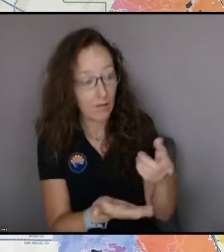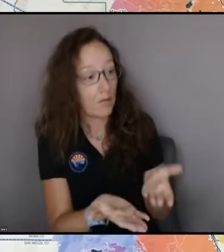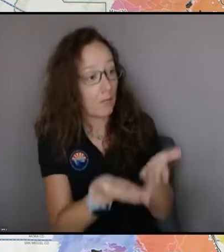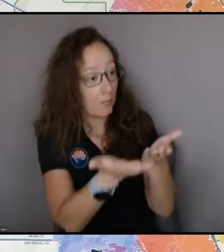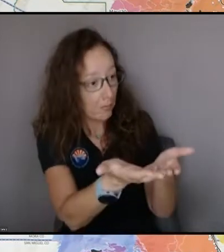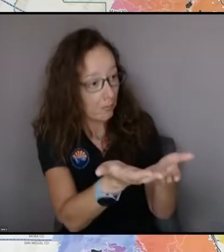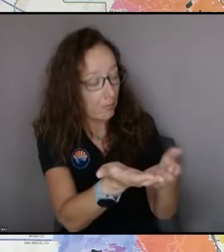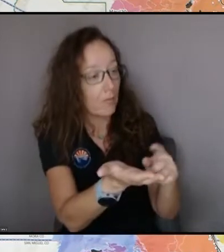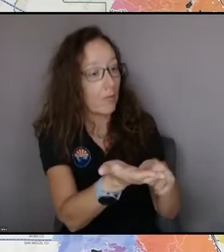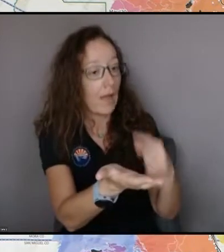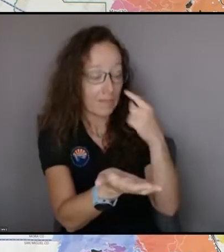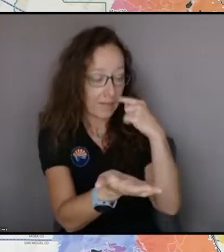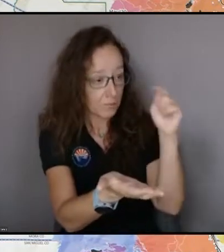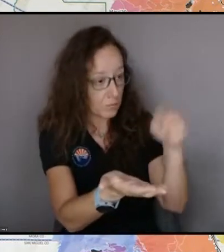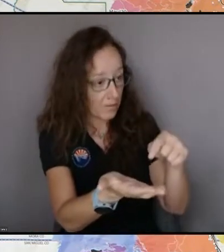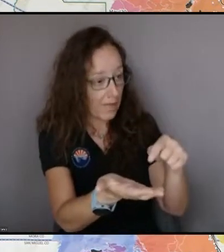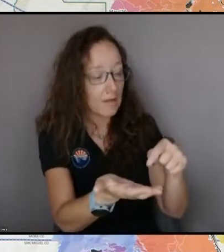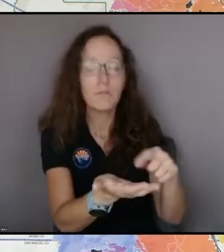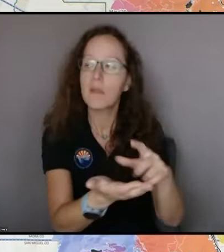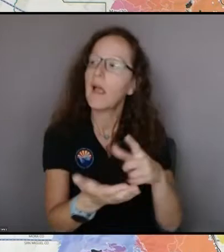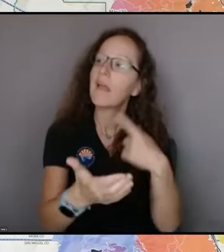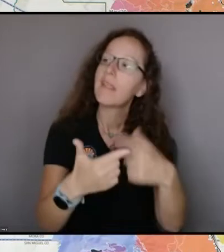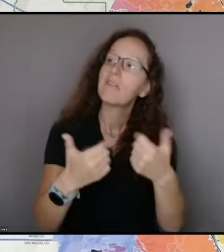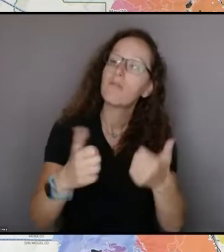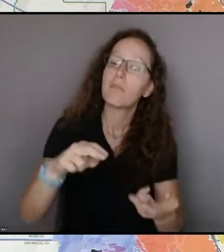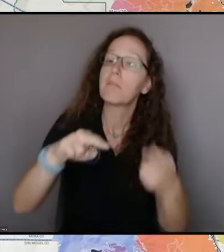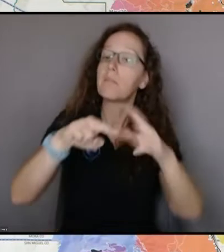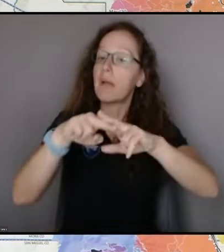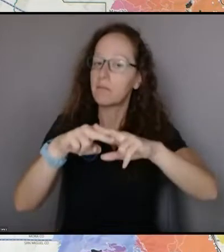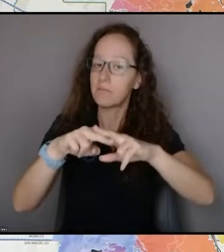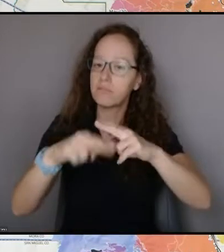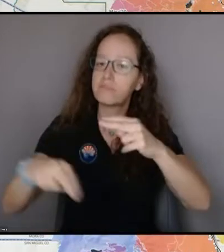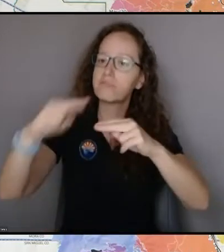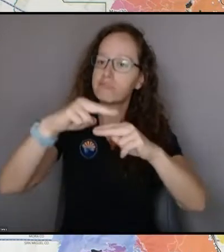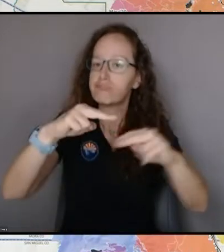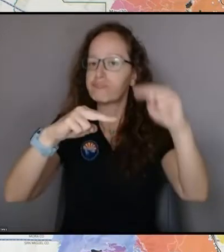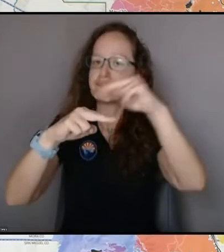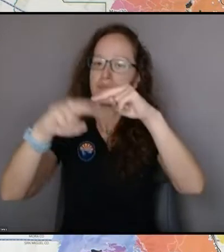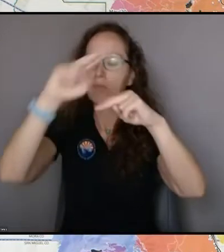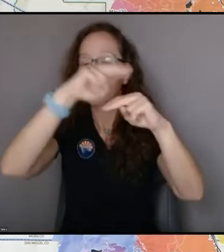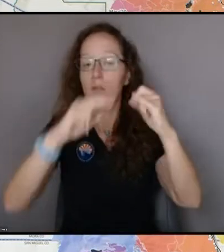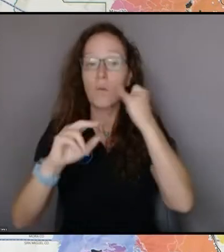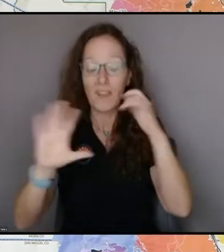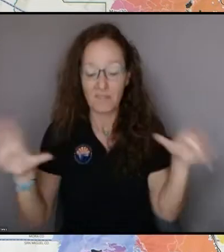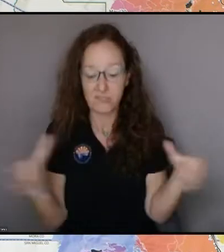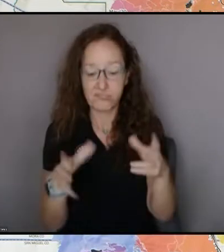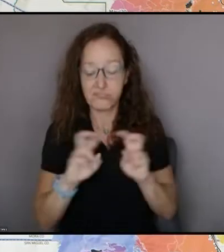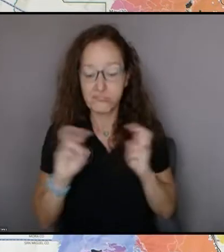around a circle of people that are concentrating on solving a problem, and you use 'Yes, and.' versus, 'No. I think this is